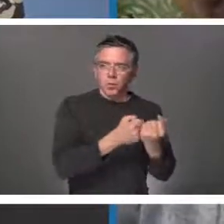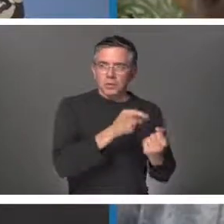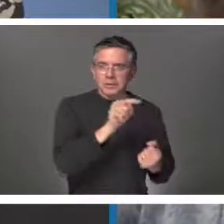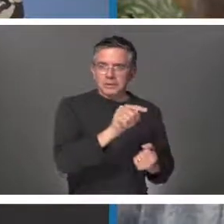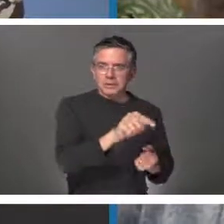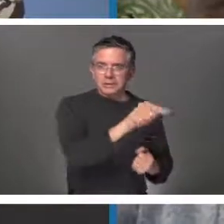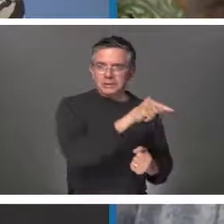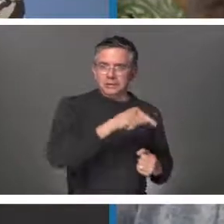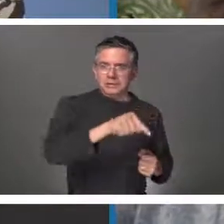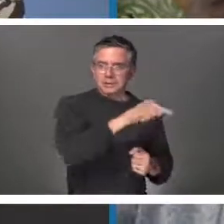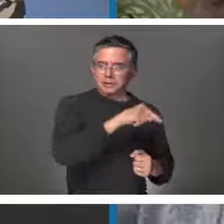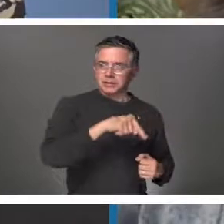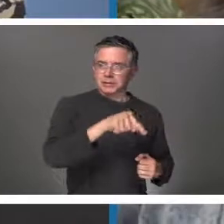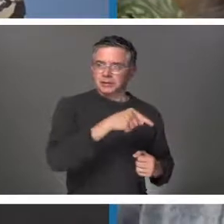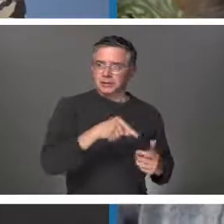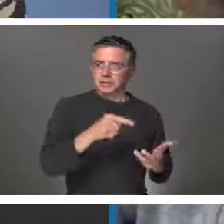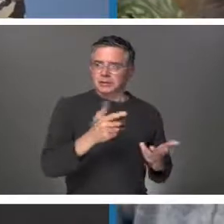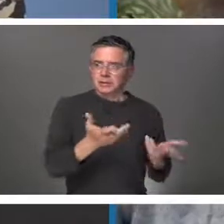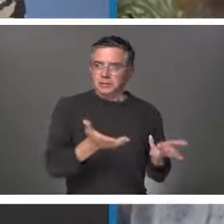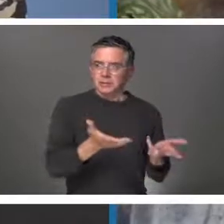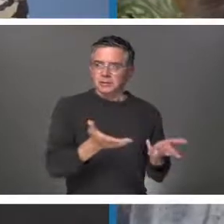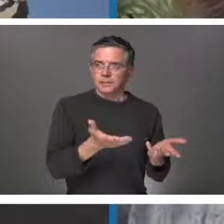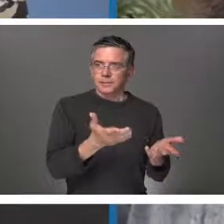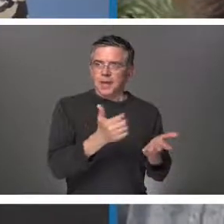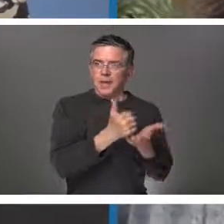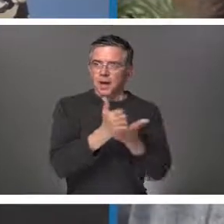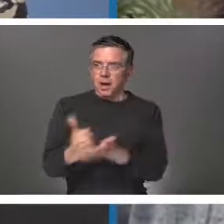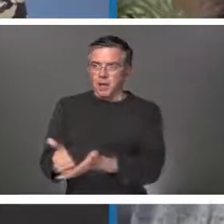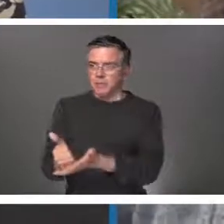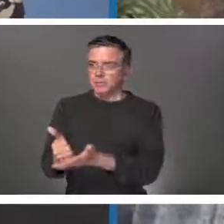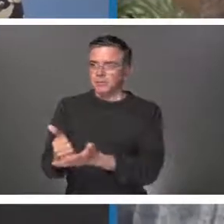and help with some of this work? You know, both Nicole and Katie